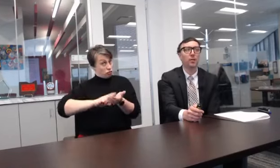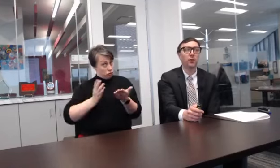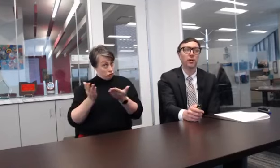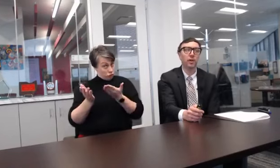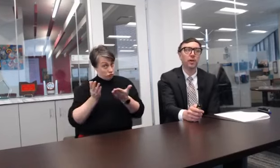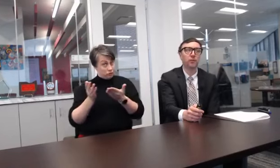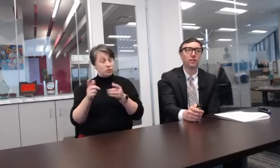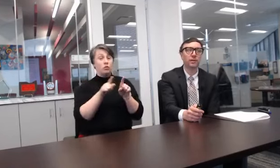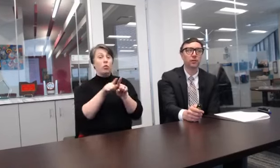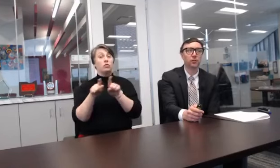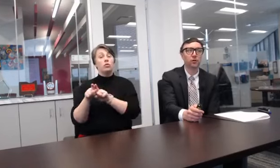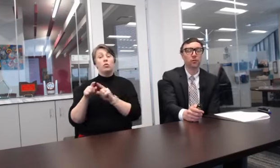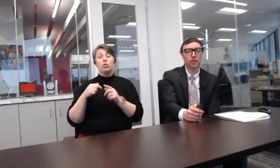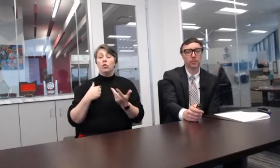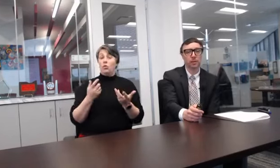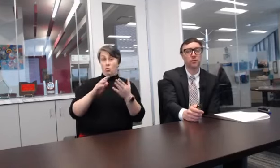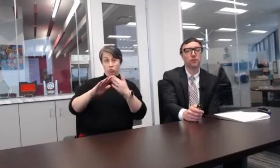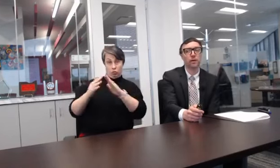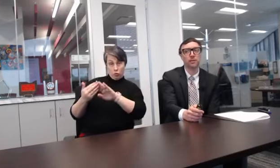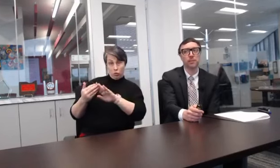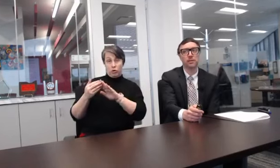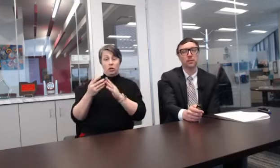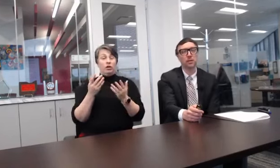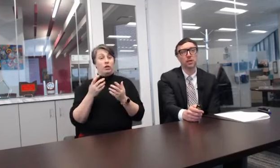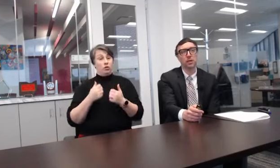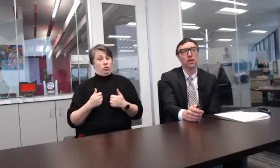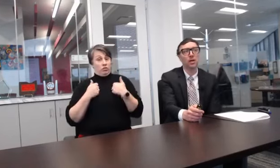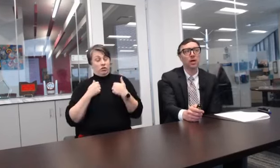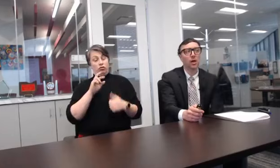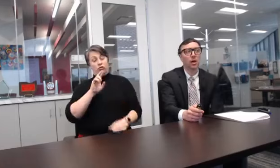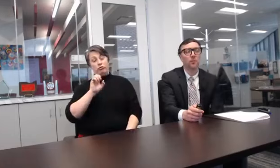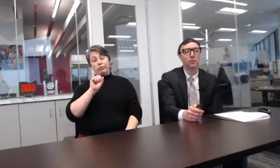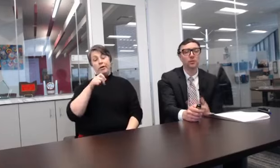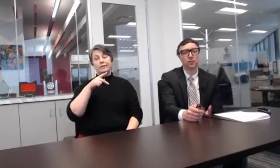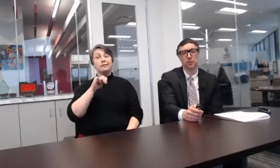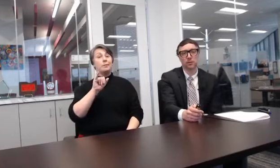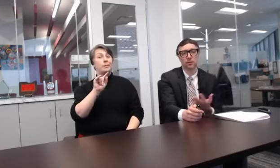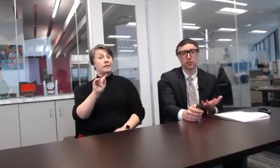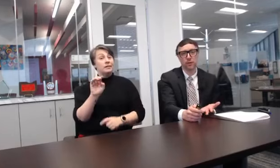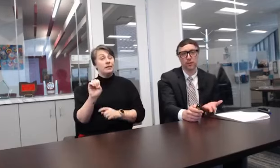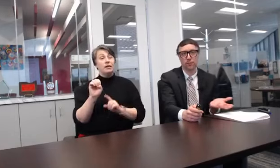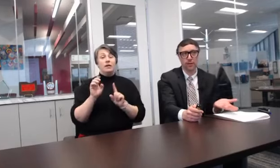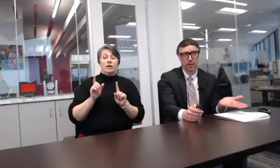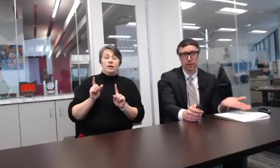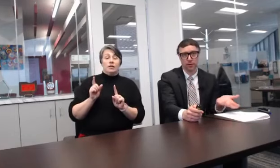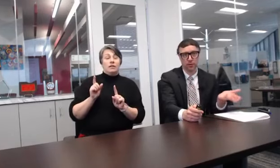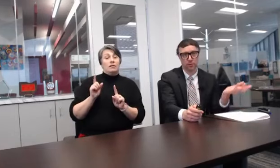Community and residential respite, so that's basically services to give the caregiver,